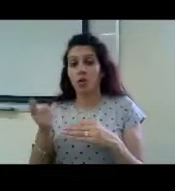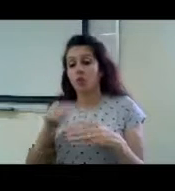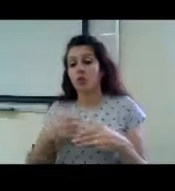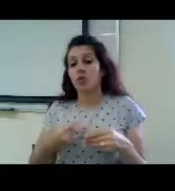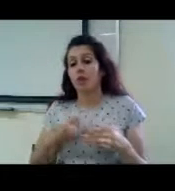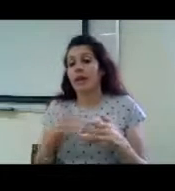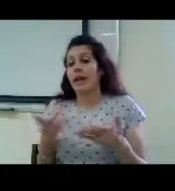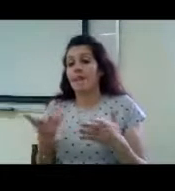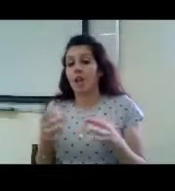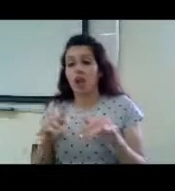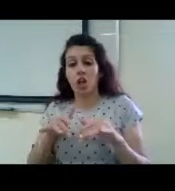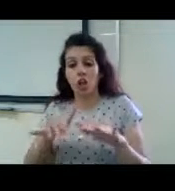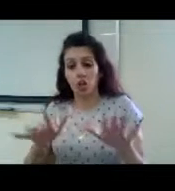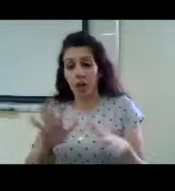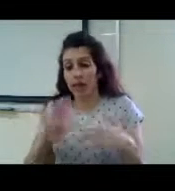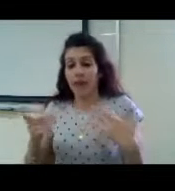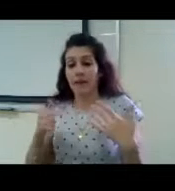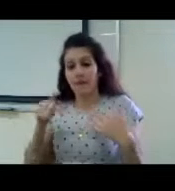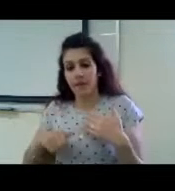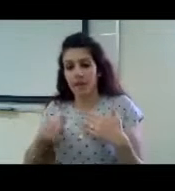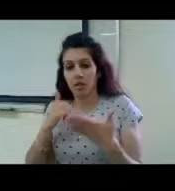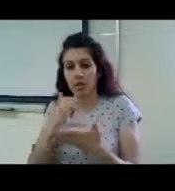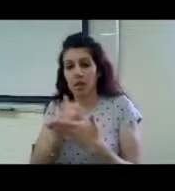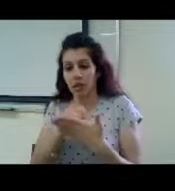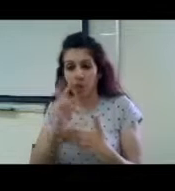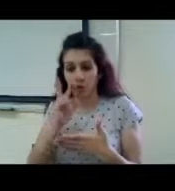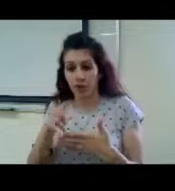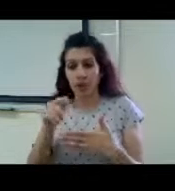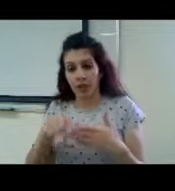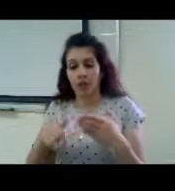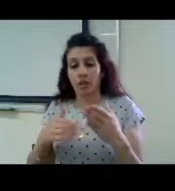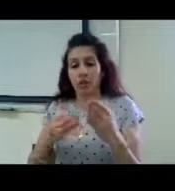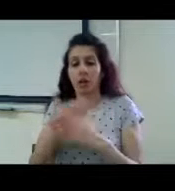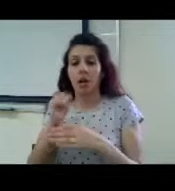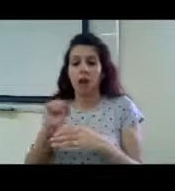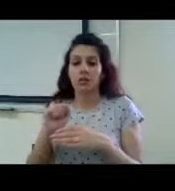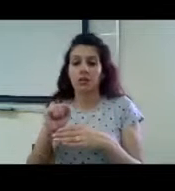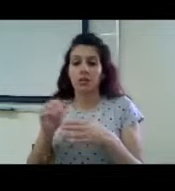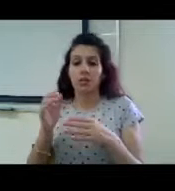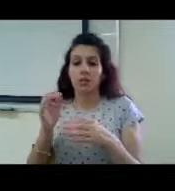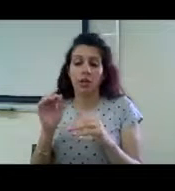siblings being partners in our education